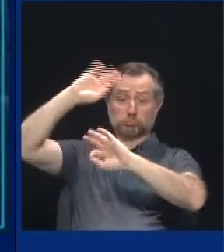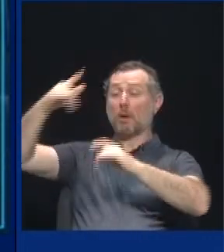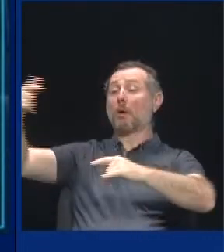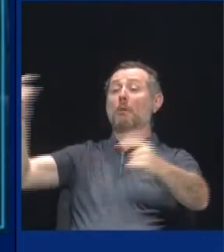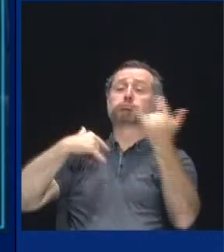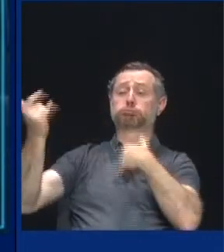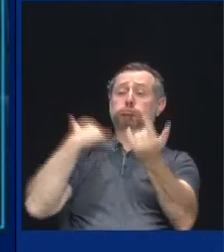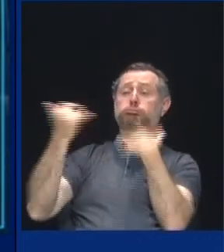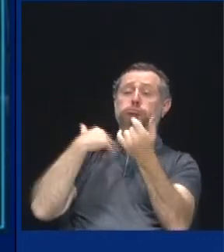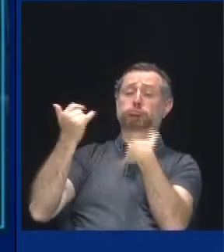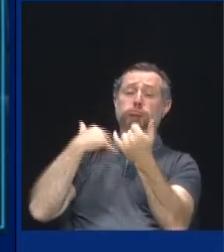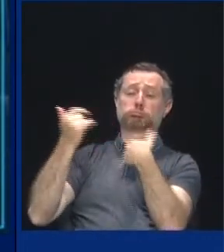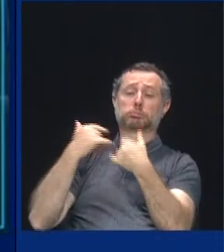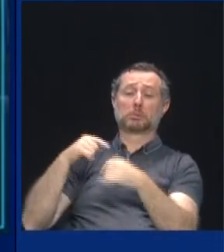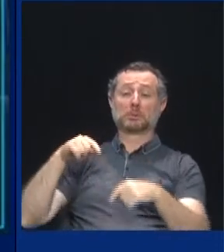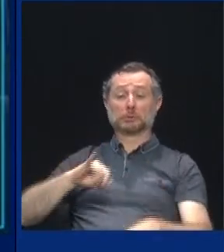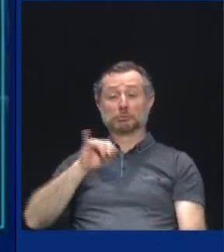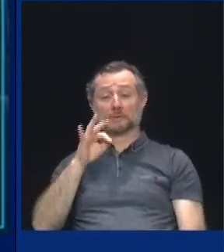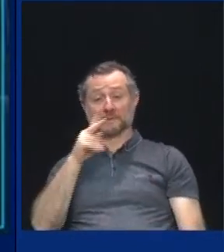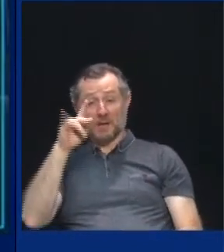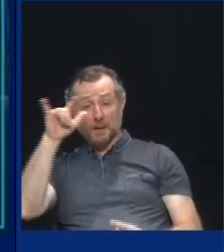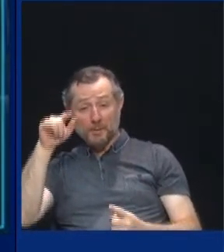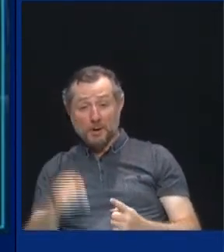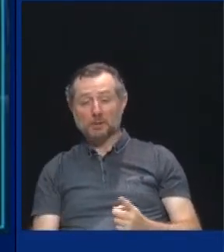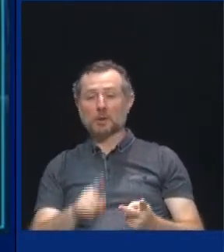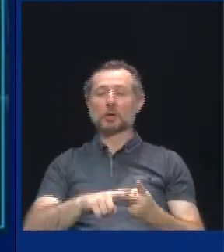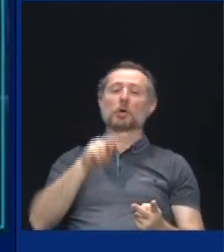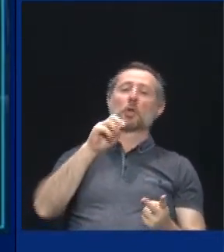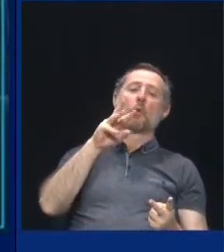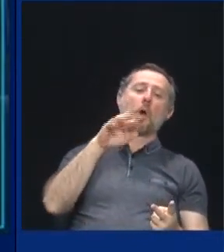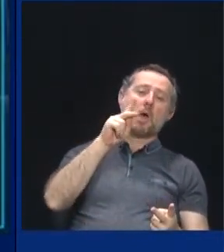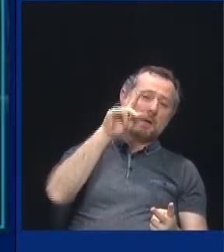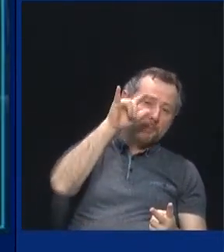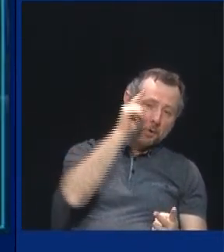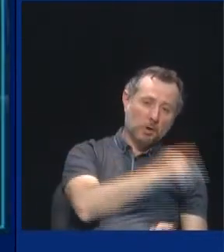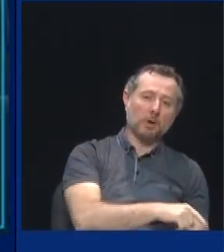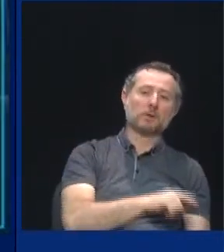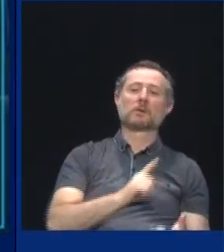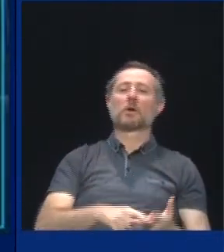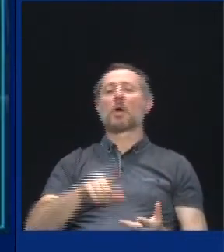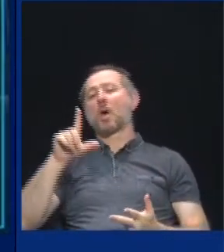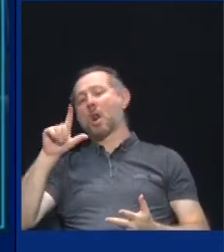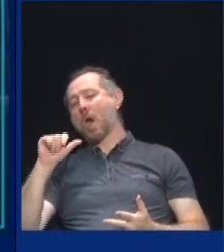FRANCE AND SPAIN. AND ALL THOSE FLIGHTS WERE